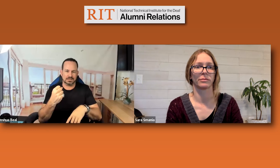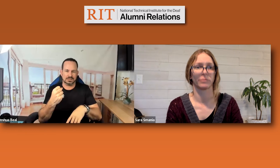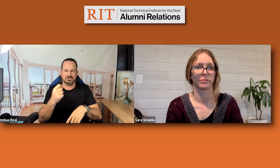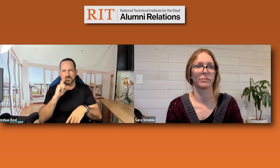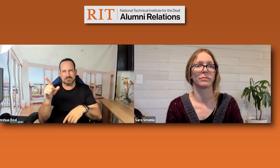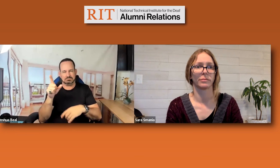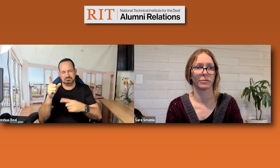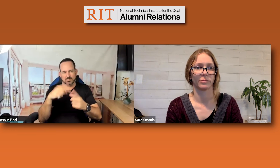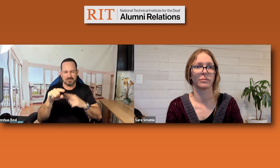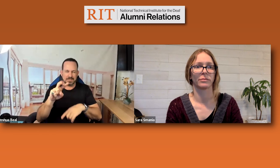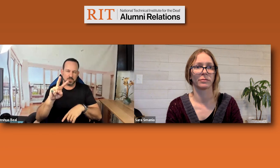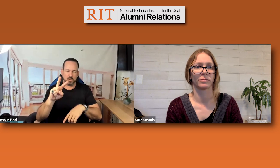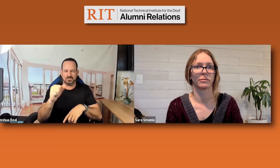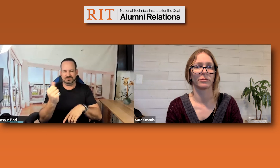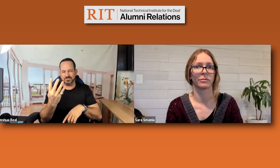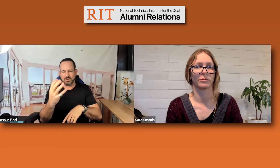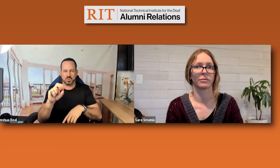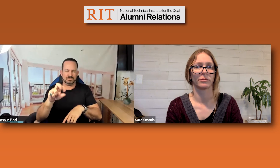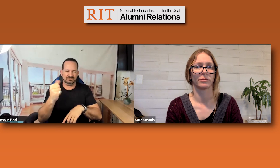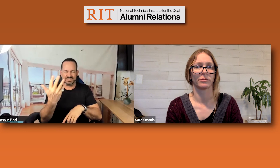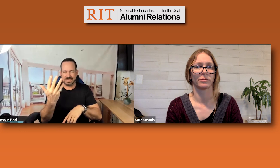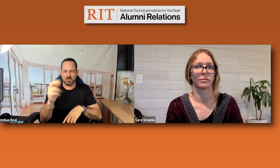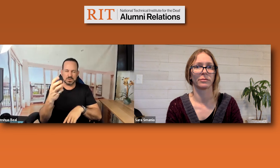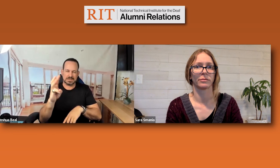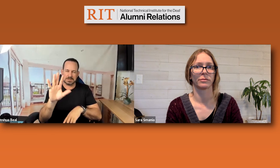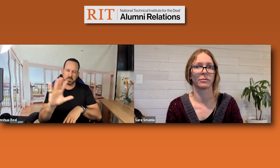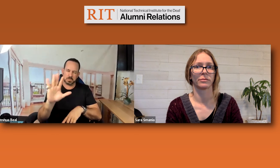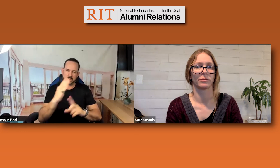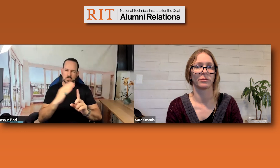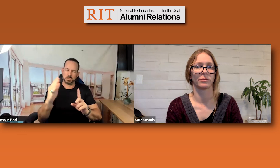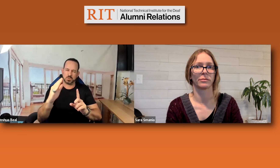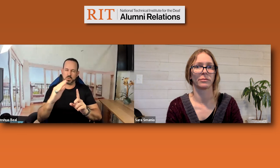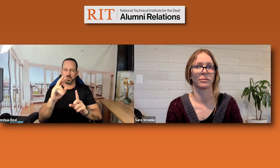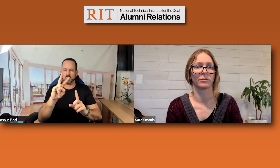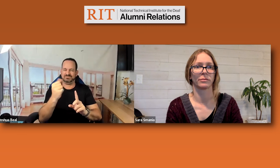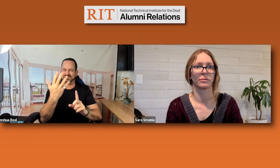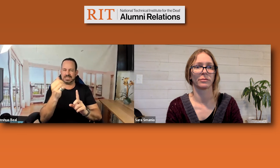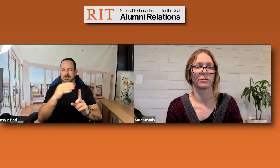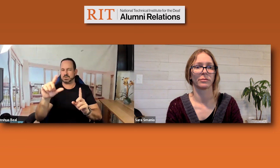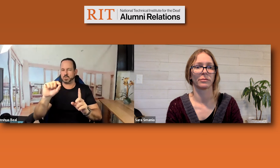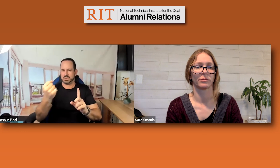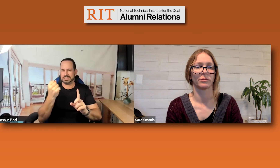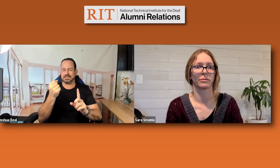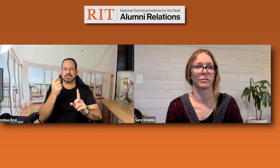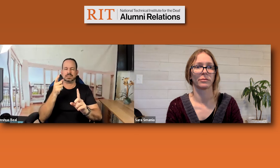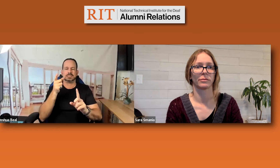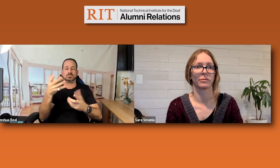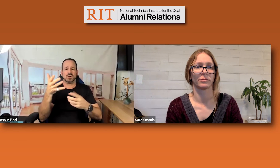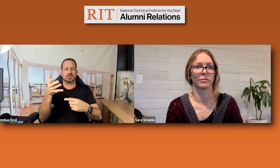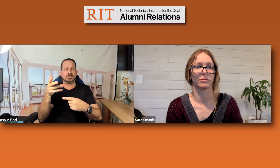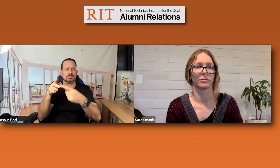And then, oh, probably 2004-2005, up until 2020s,